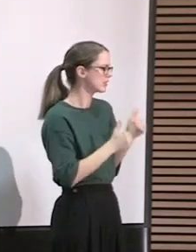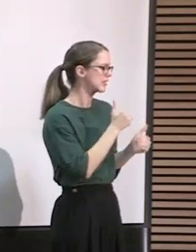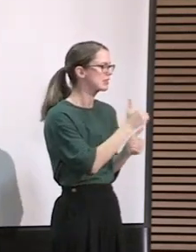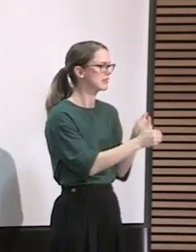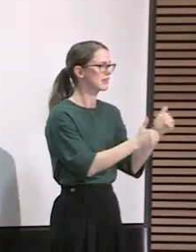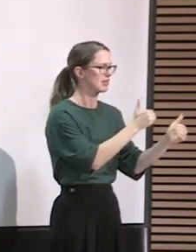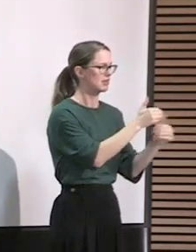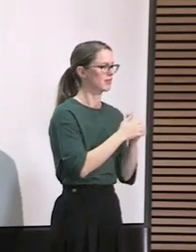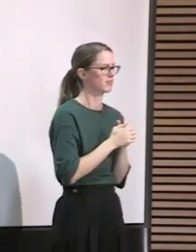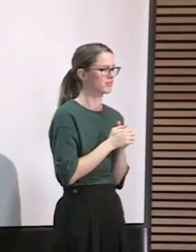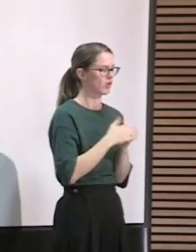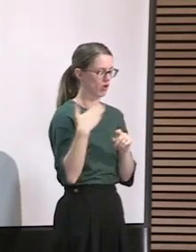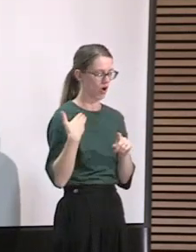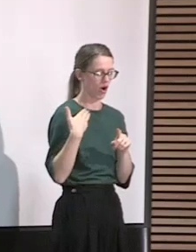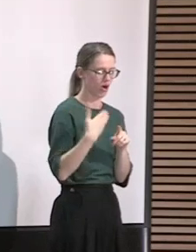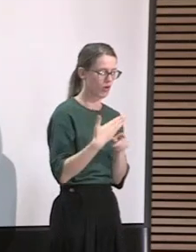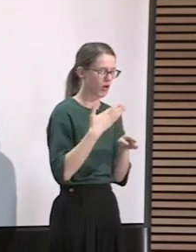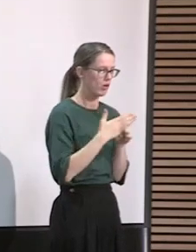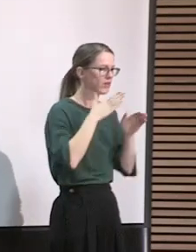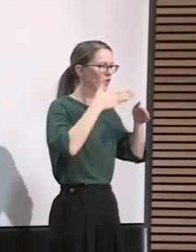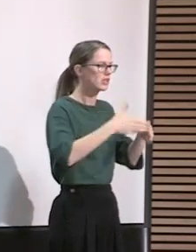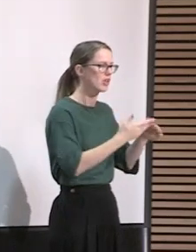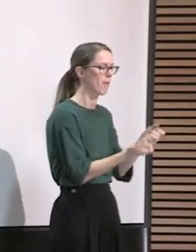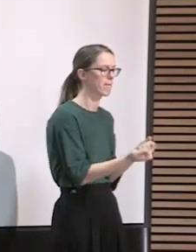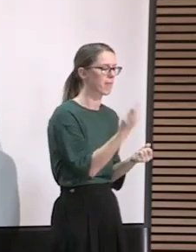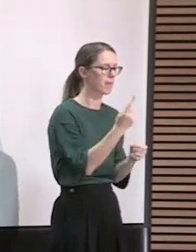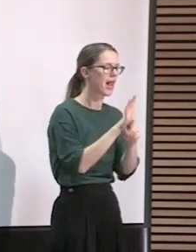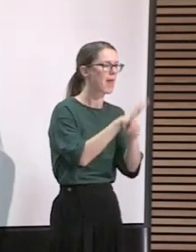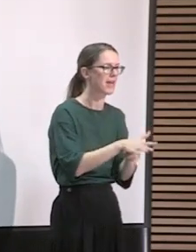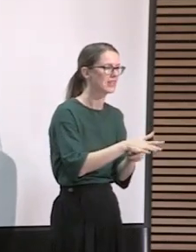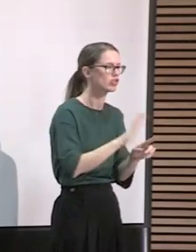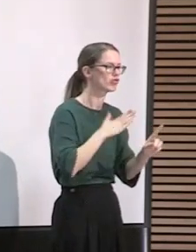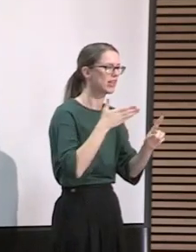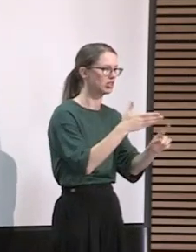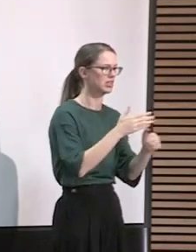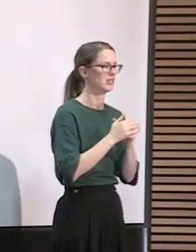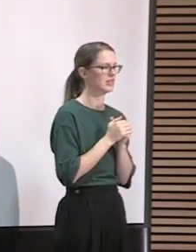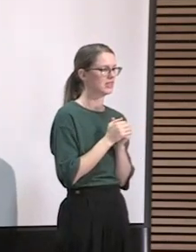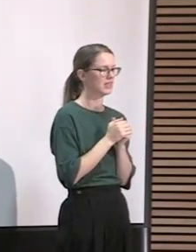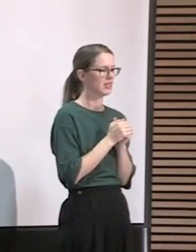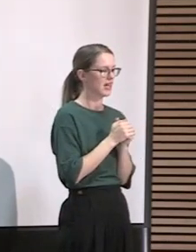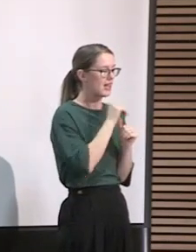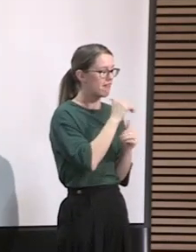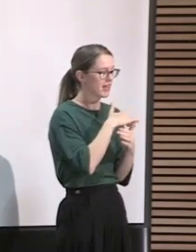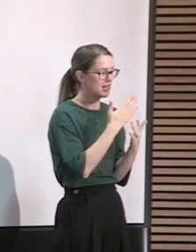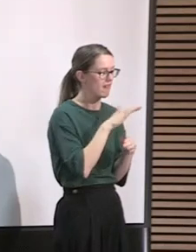but the work of this committee will strengthen the extensive testing we've already done,